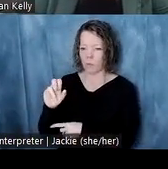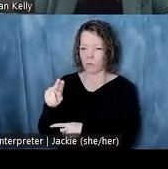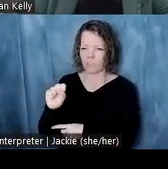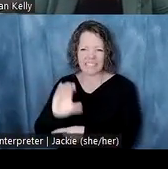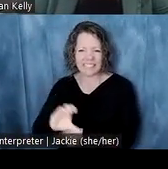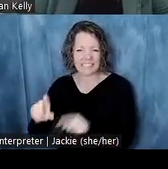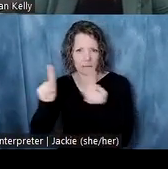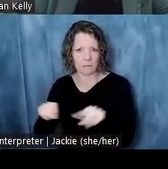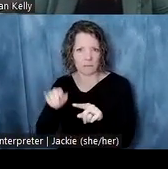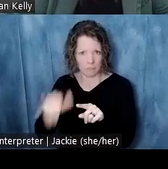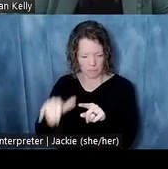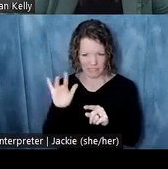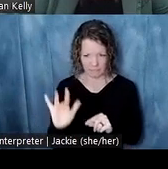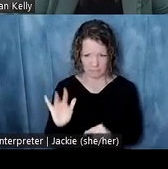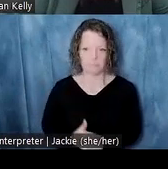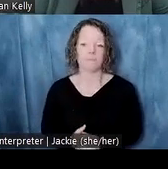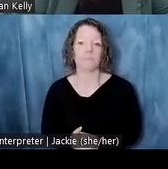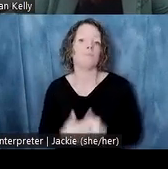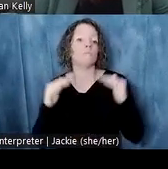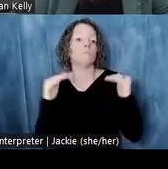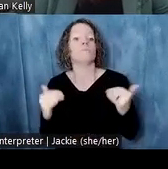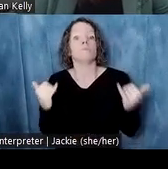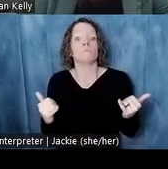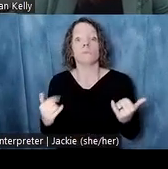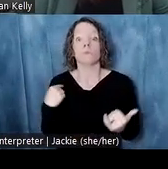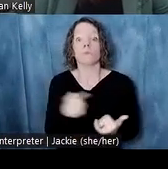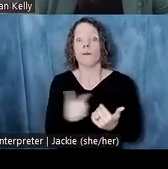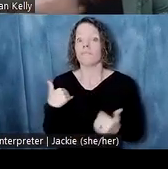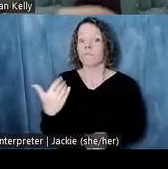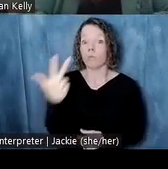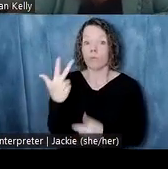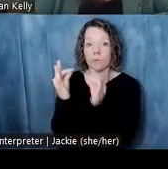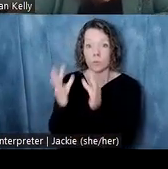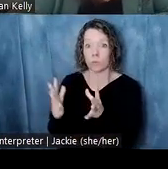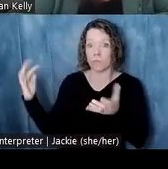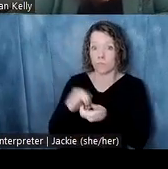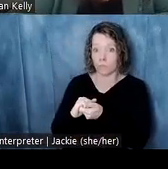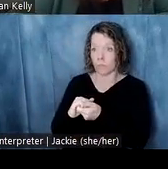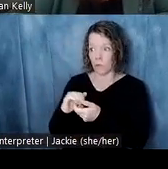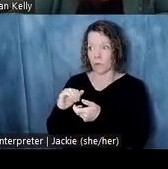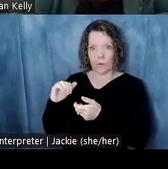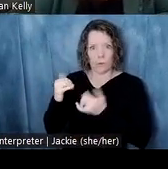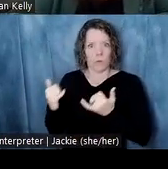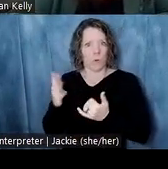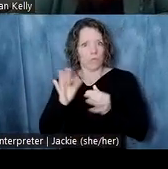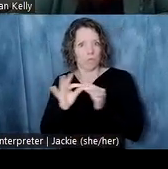interpretation team and we also wanted to provide some guidance on how to get the best webinar